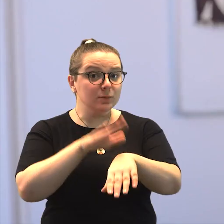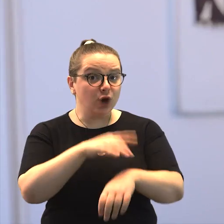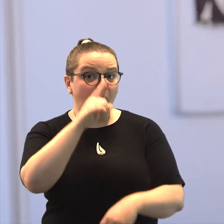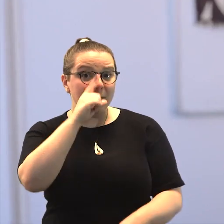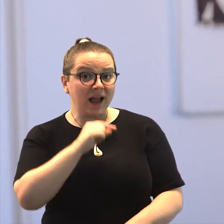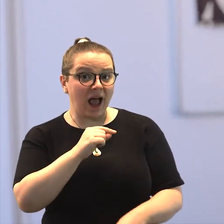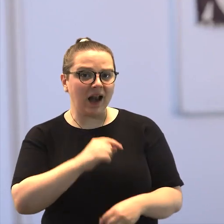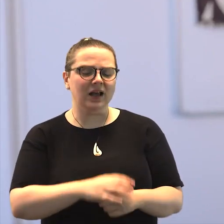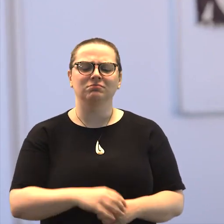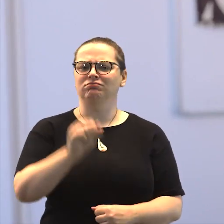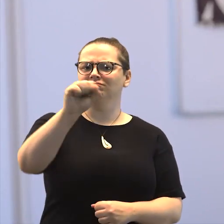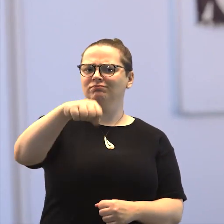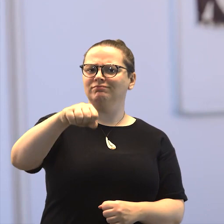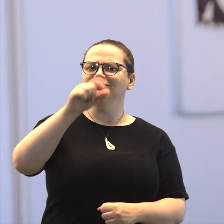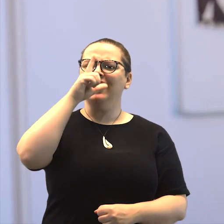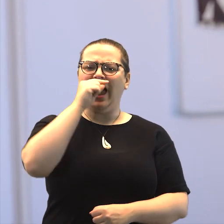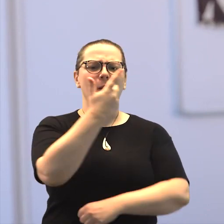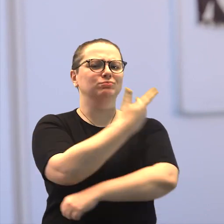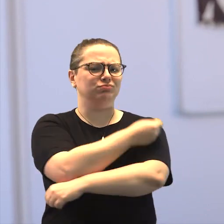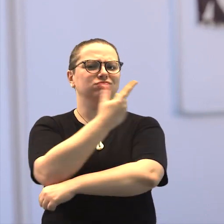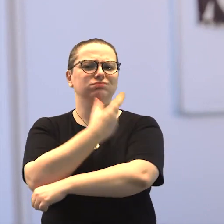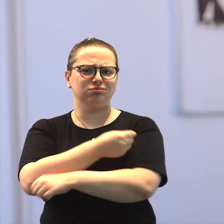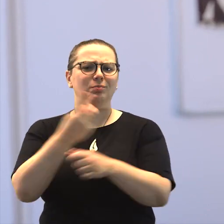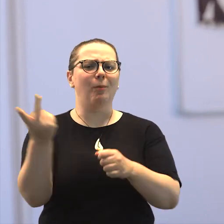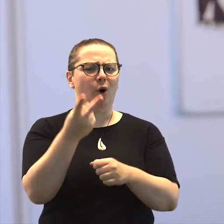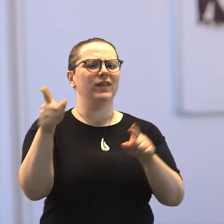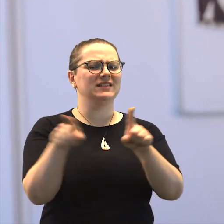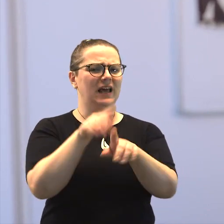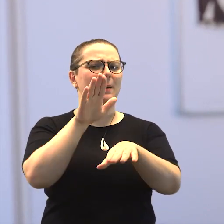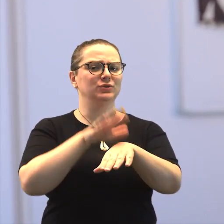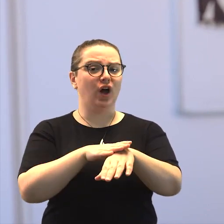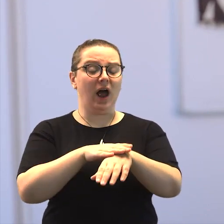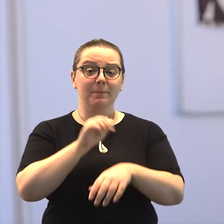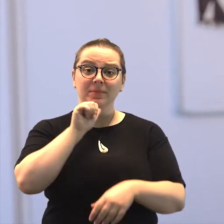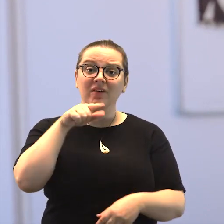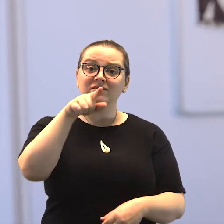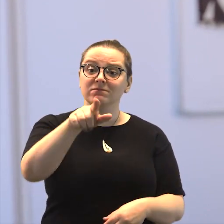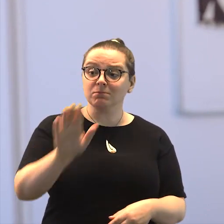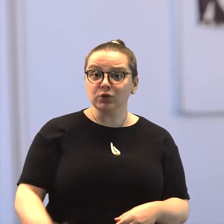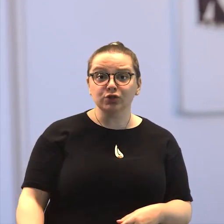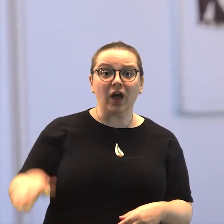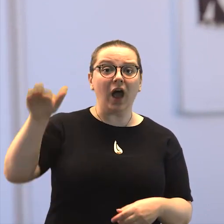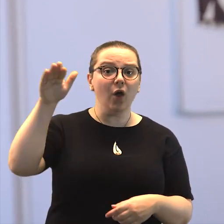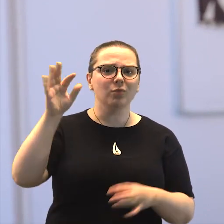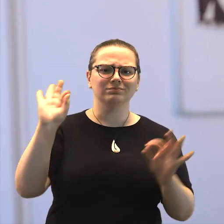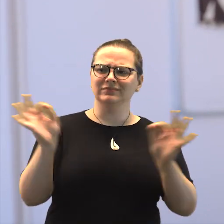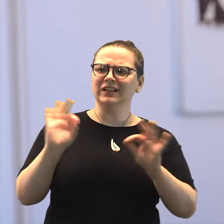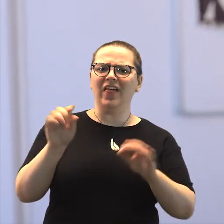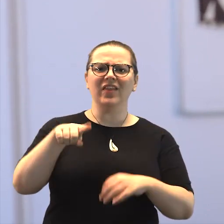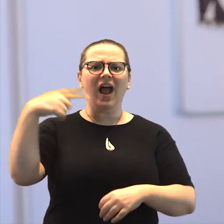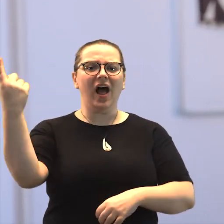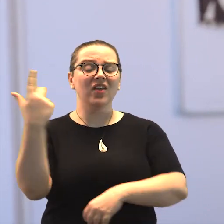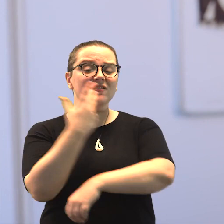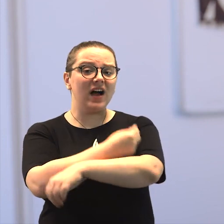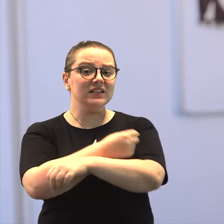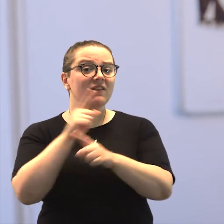So yes, you can actually have your COVID-19 vaccine plus the flu vaccine at the same time. Actually you can if you haven't had